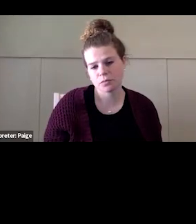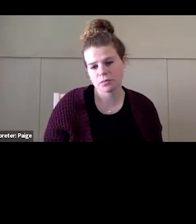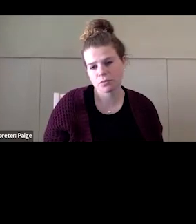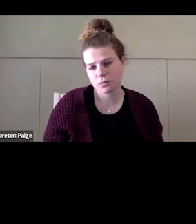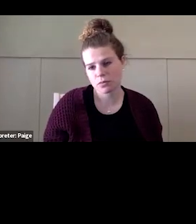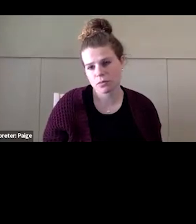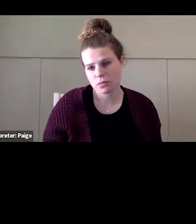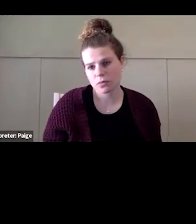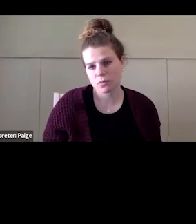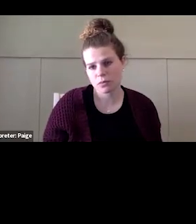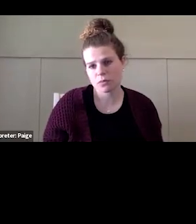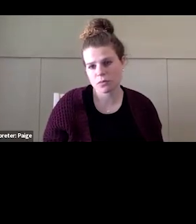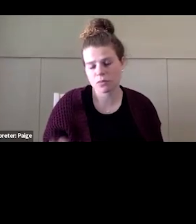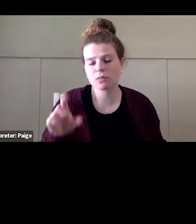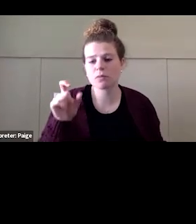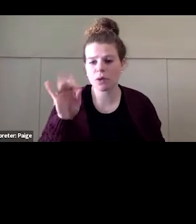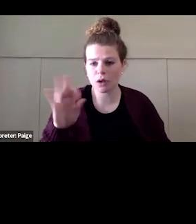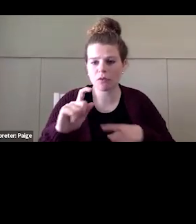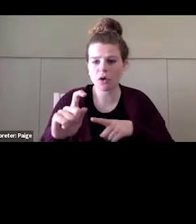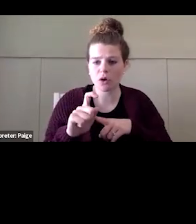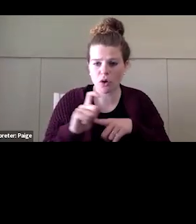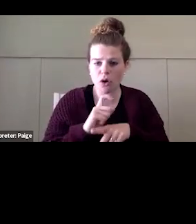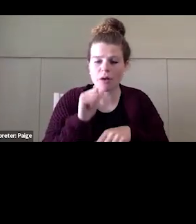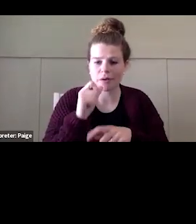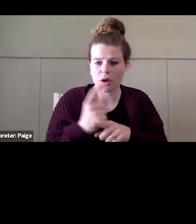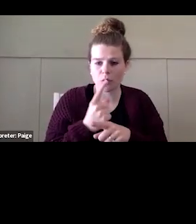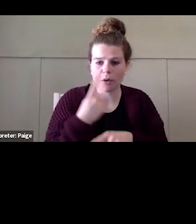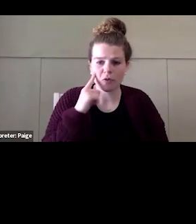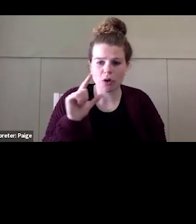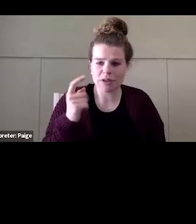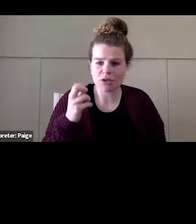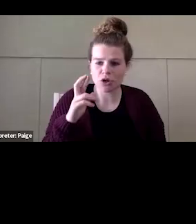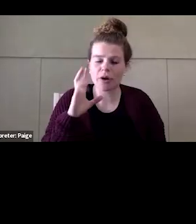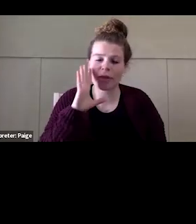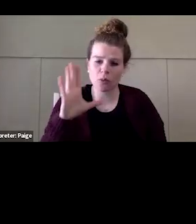for a co-responder that's not appropriate for a STAR, the dispatchers do request the co-responders.